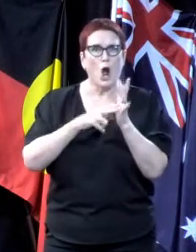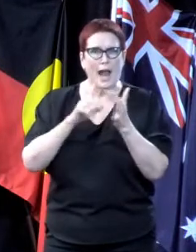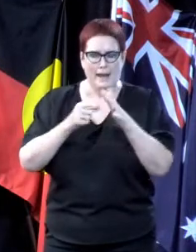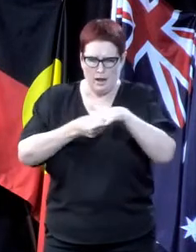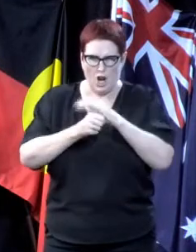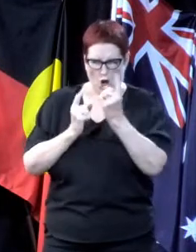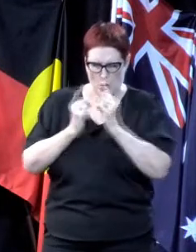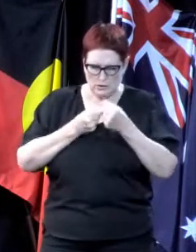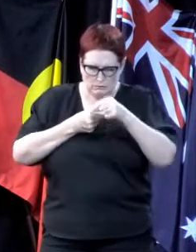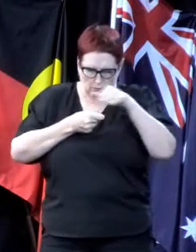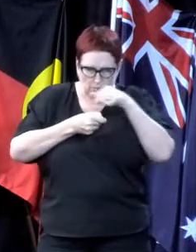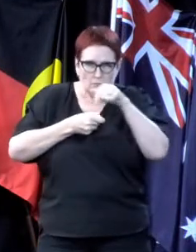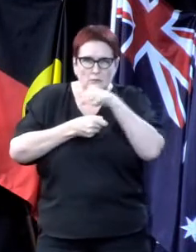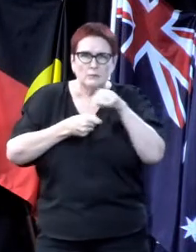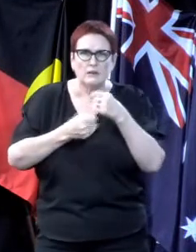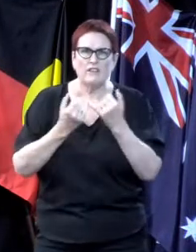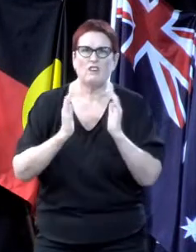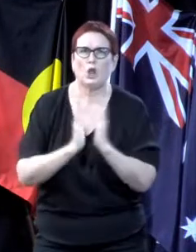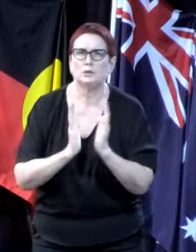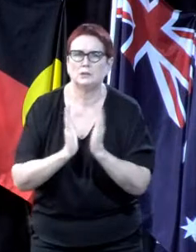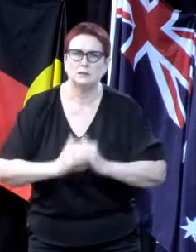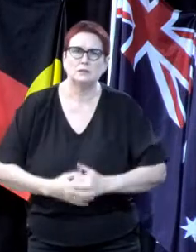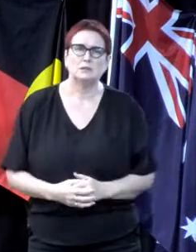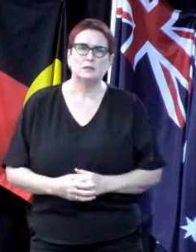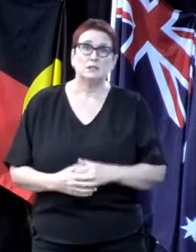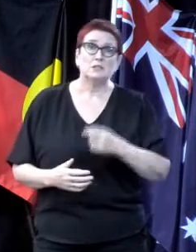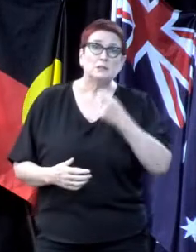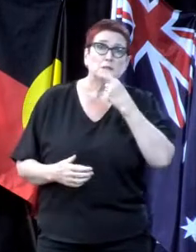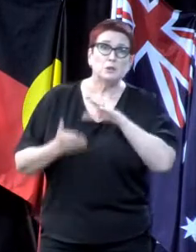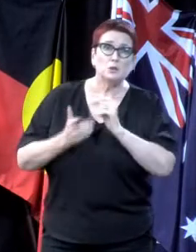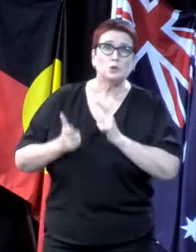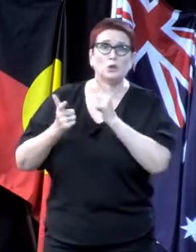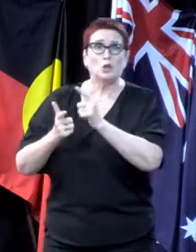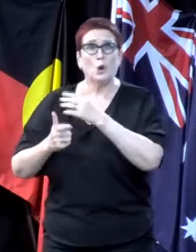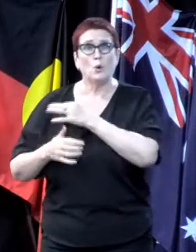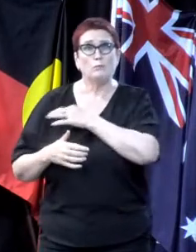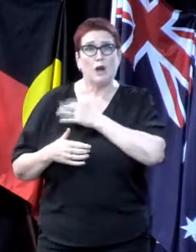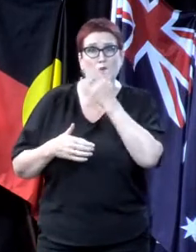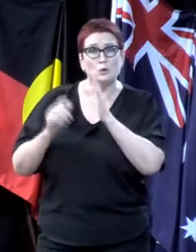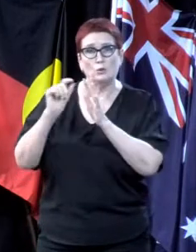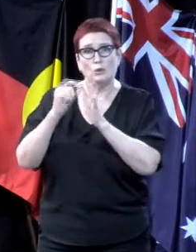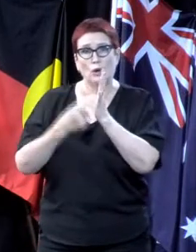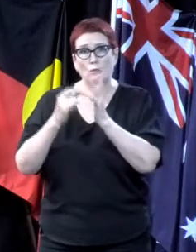OK. So, some students may go to a private school in Proserpine or Airlie Beach from Bowen.